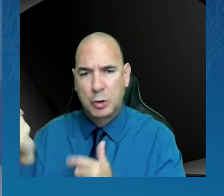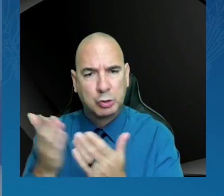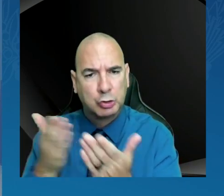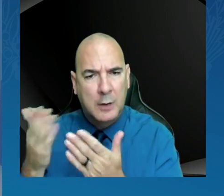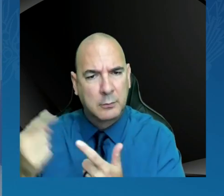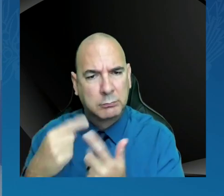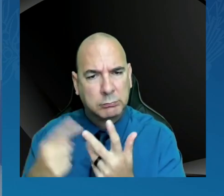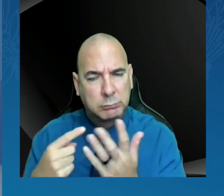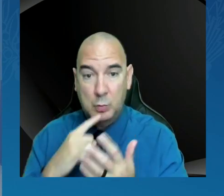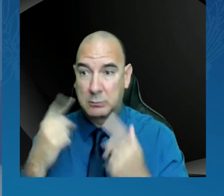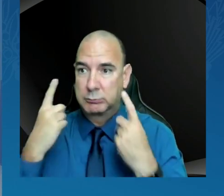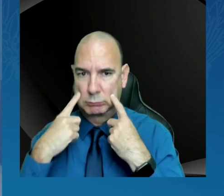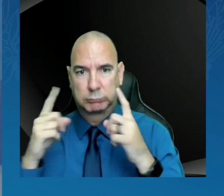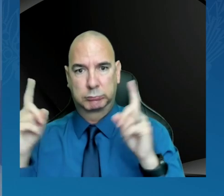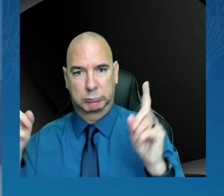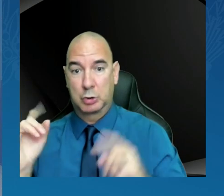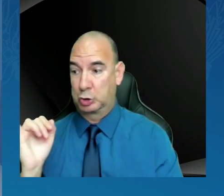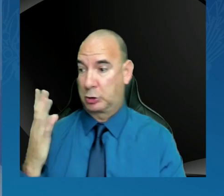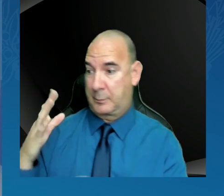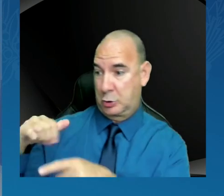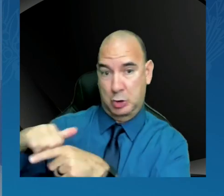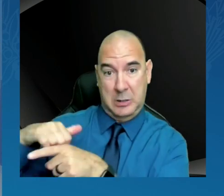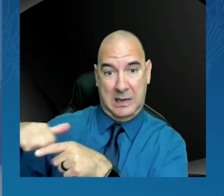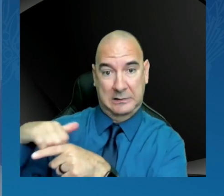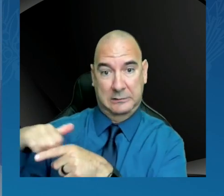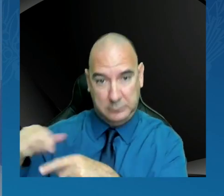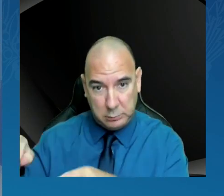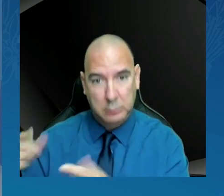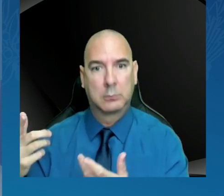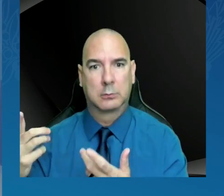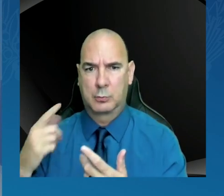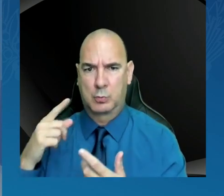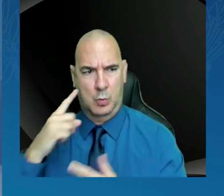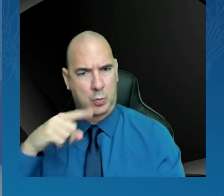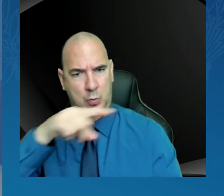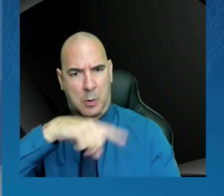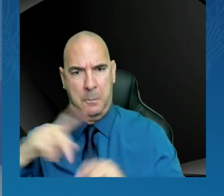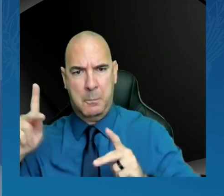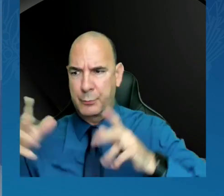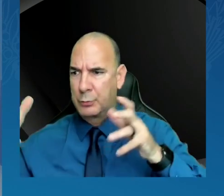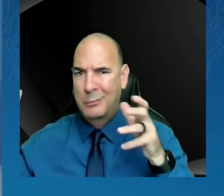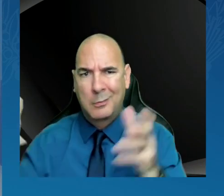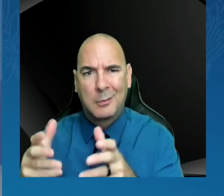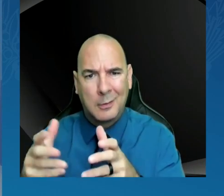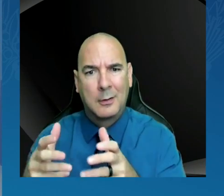These folks together make up a big portion of our fellow Americans in our potential workforce